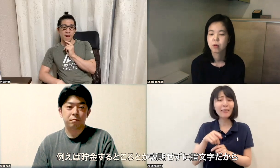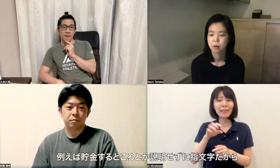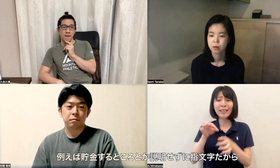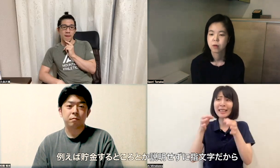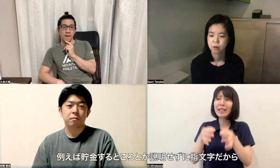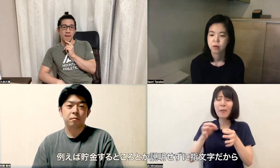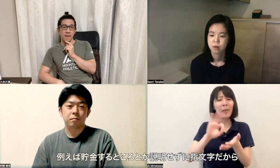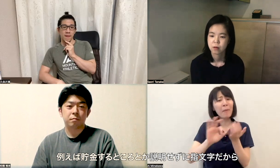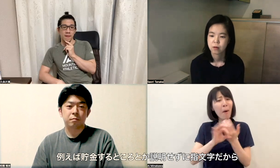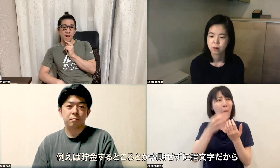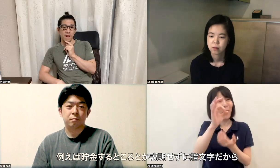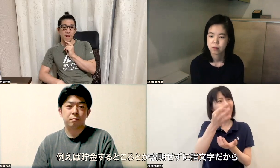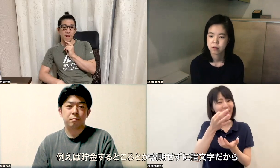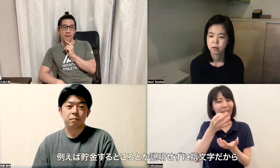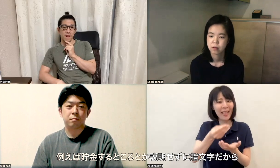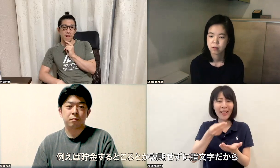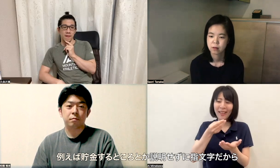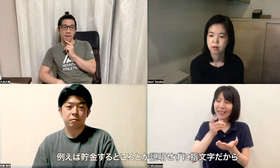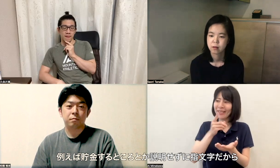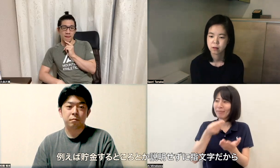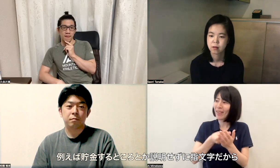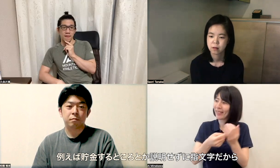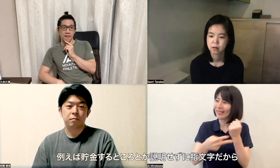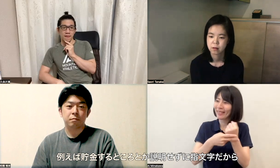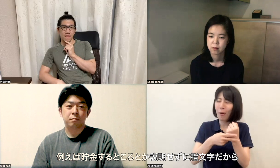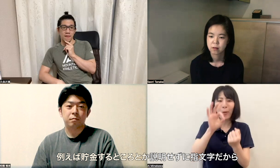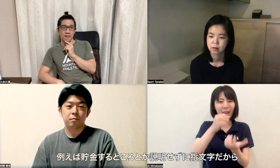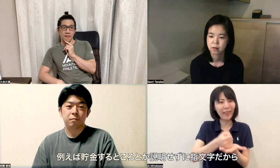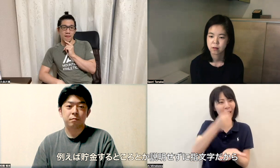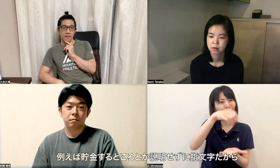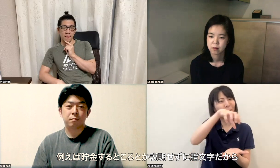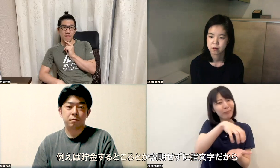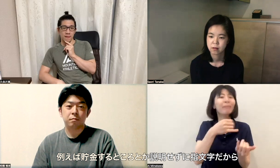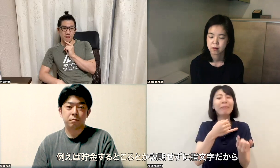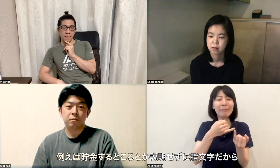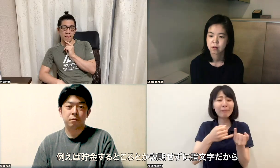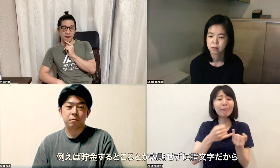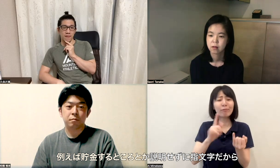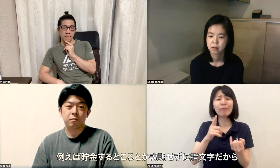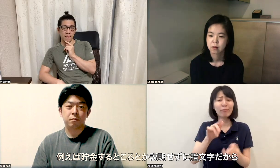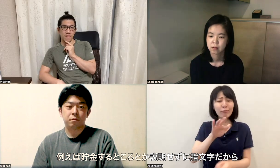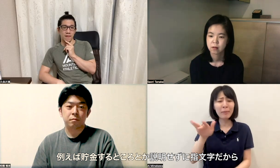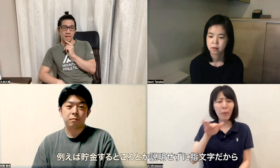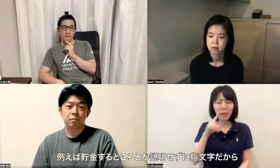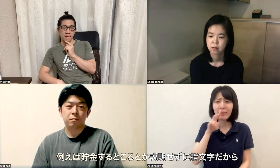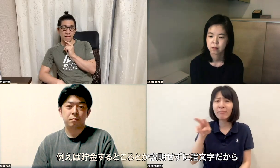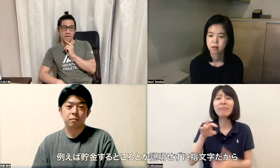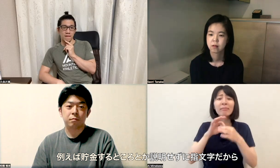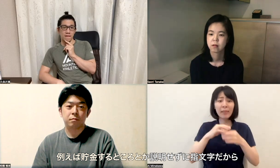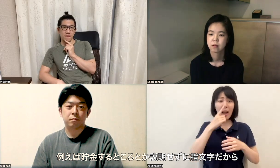It's a finger spelling so they don't explain about the meaning.